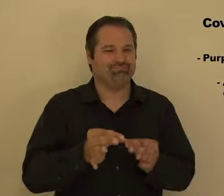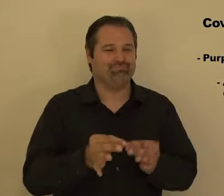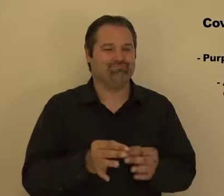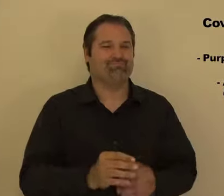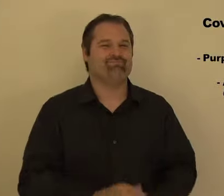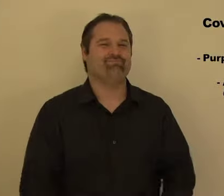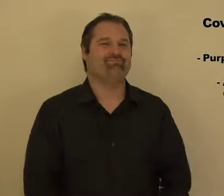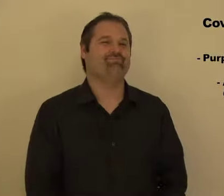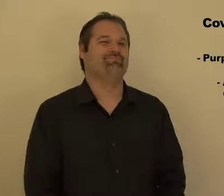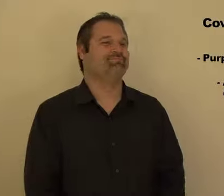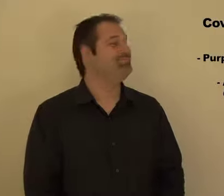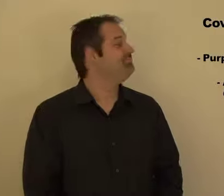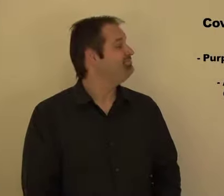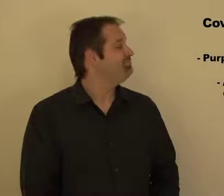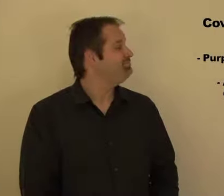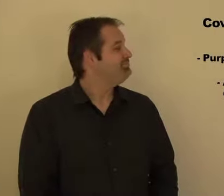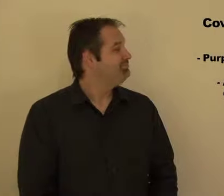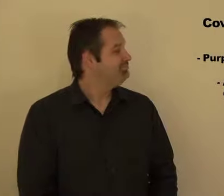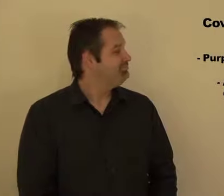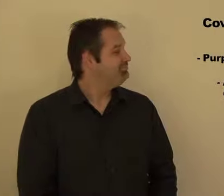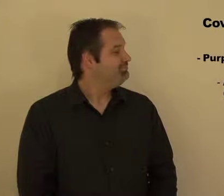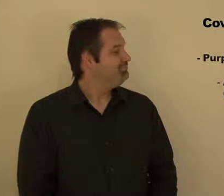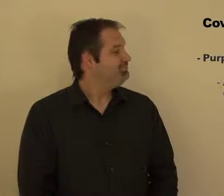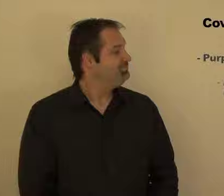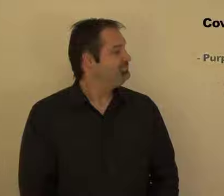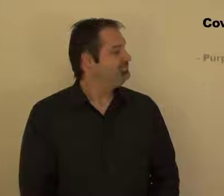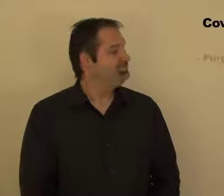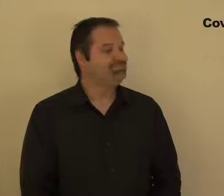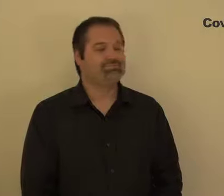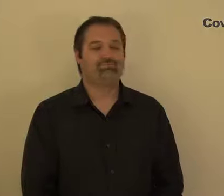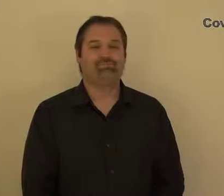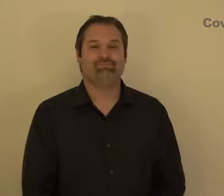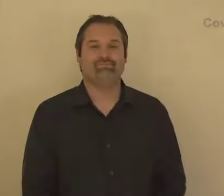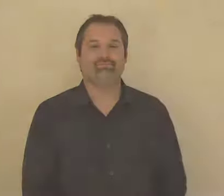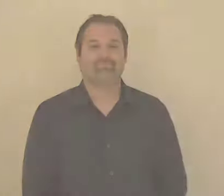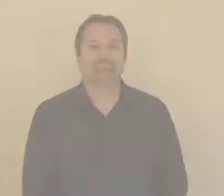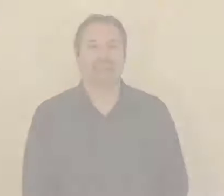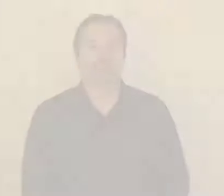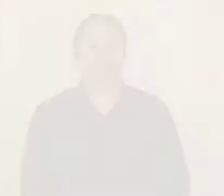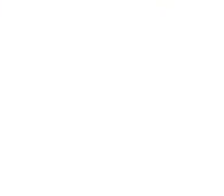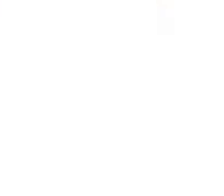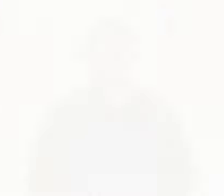What is a cover letter?